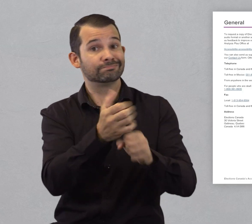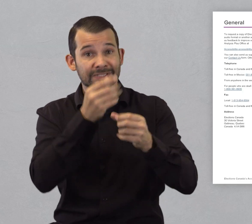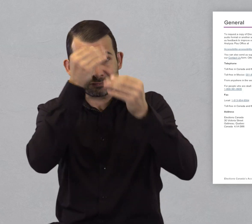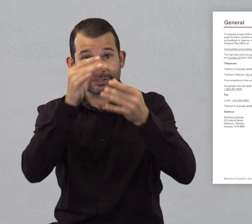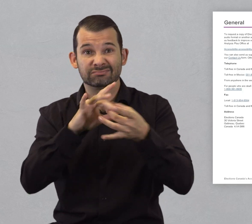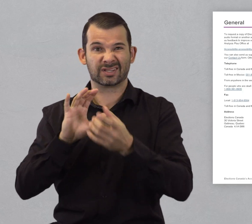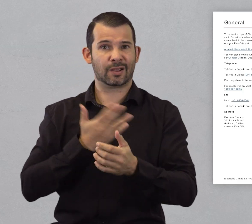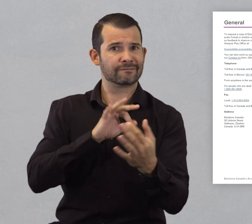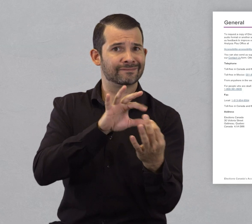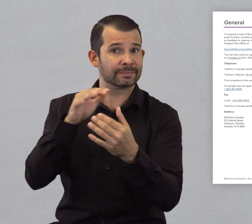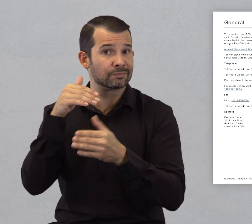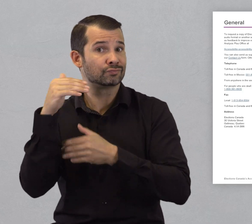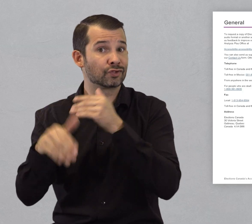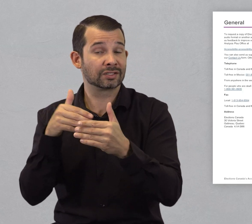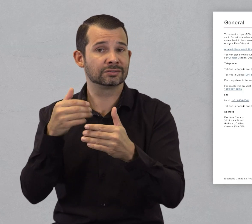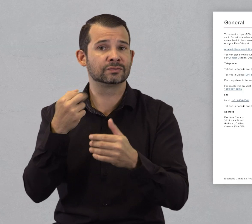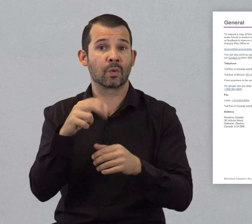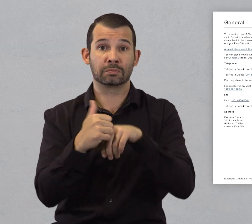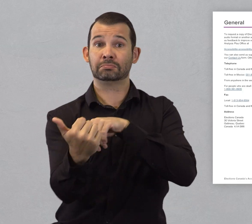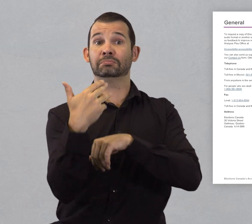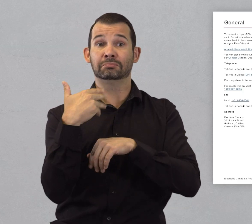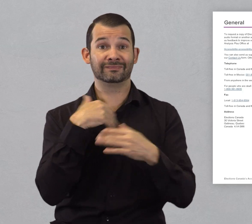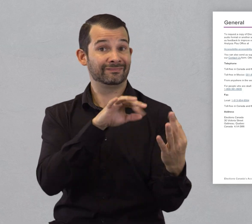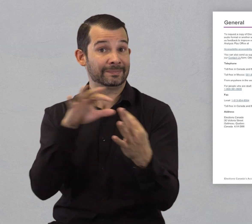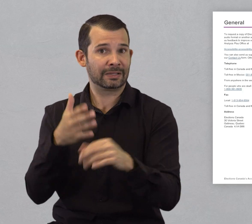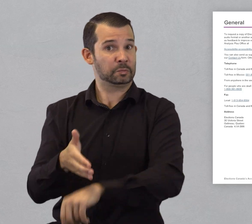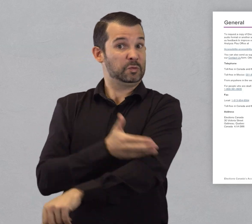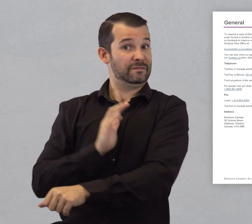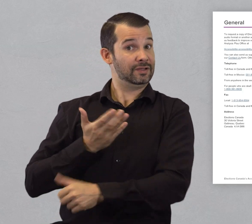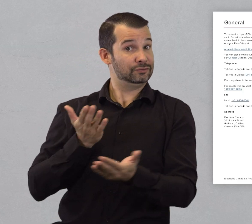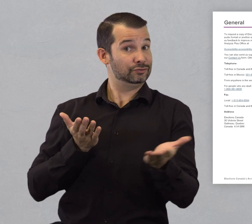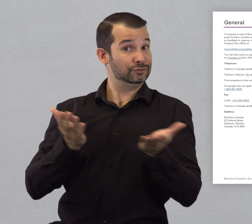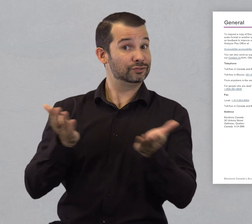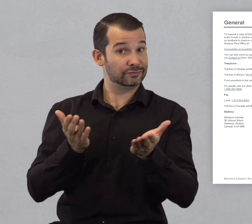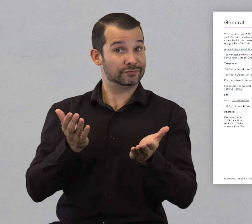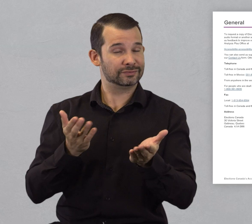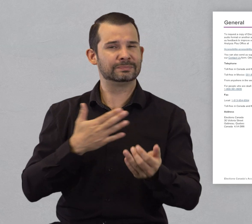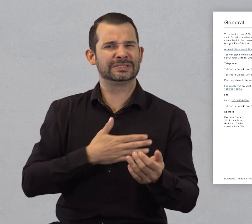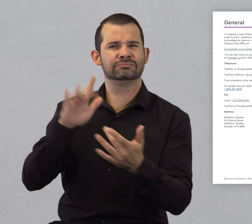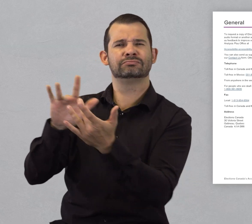information about our feedback process or to send us feedback to improve our services,